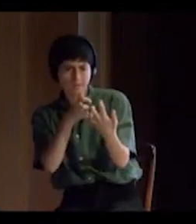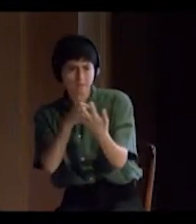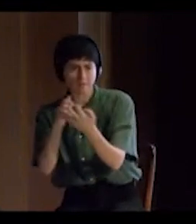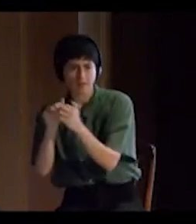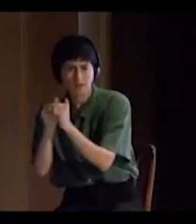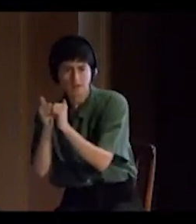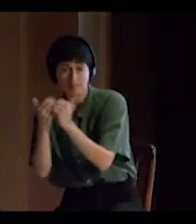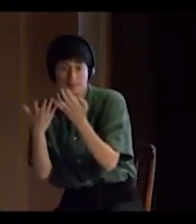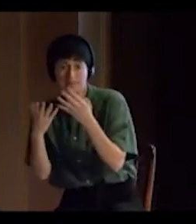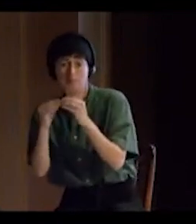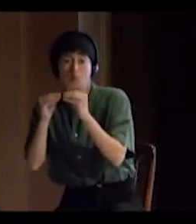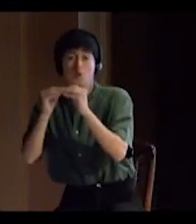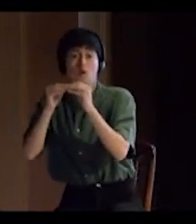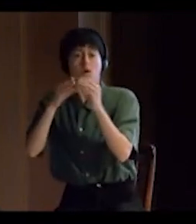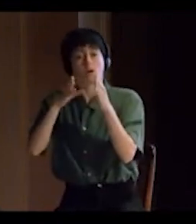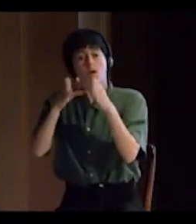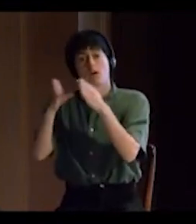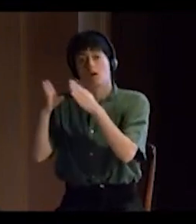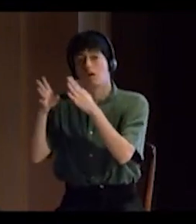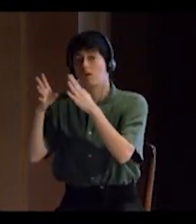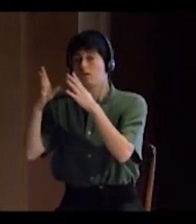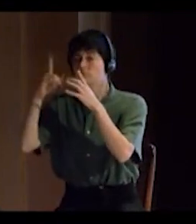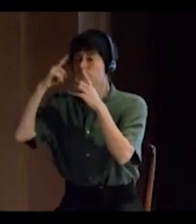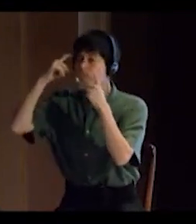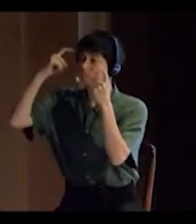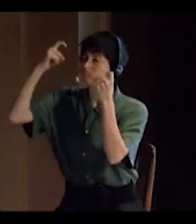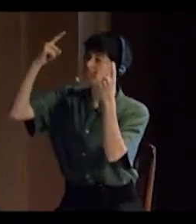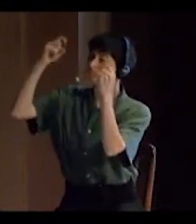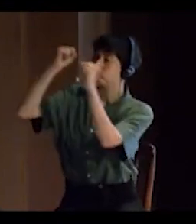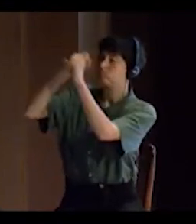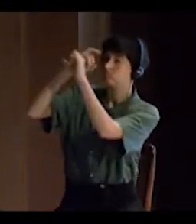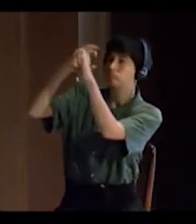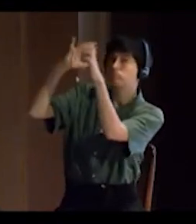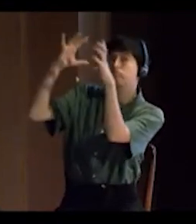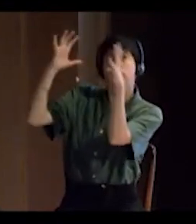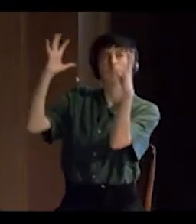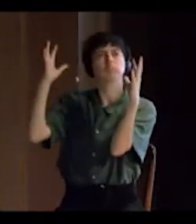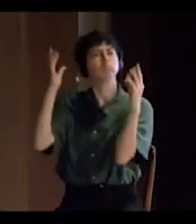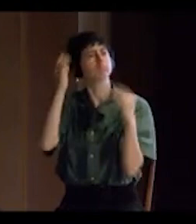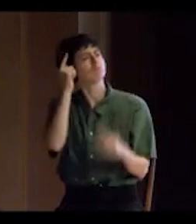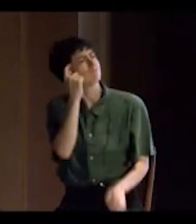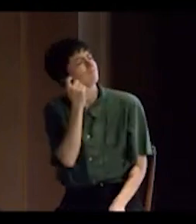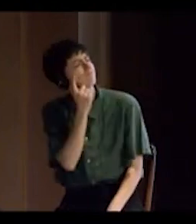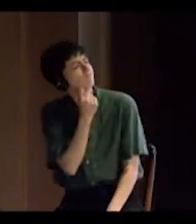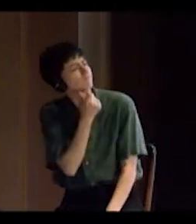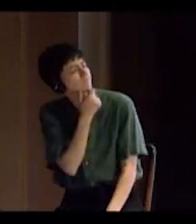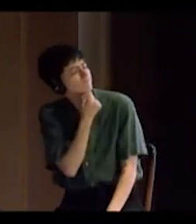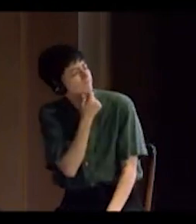Yeah, I don't know. I'm sure, because there's a lot of creative people in the world, but I don't know off the top of my head.